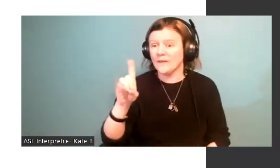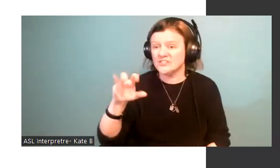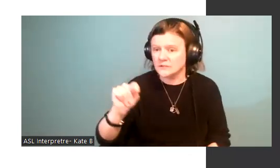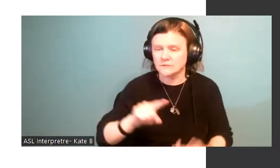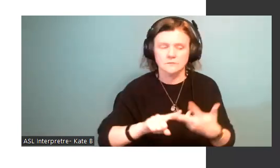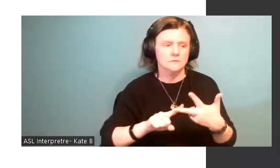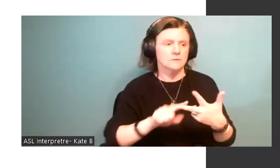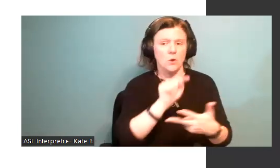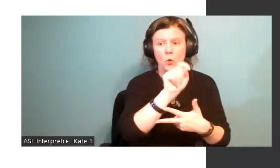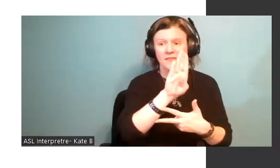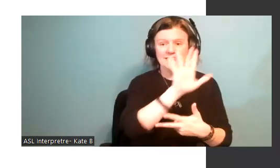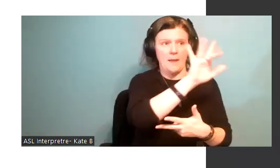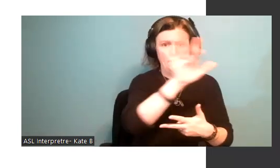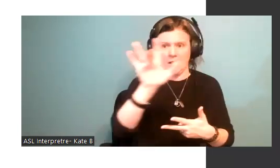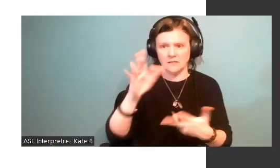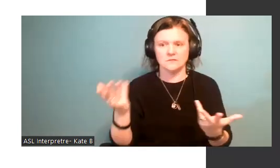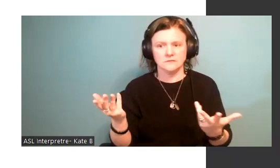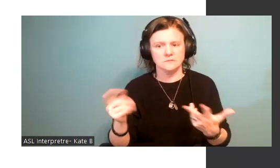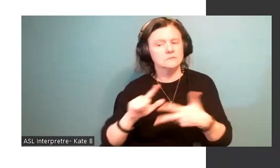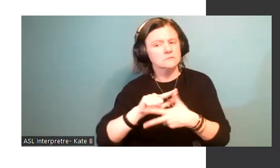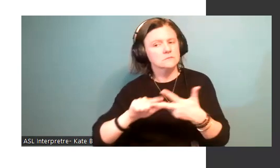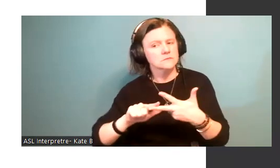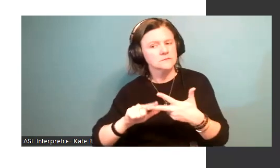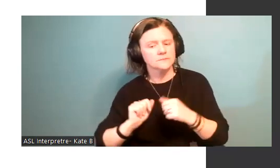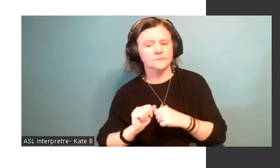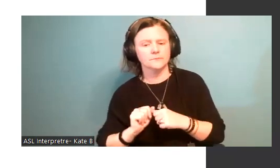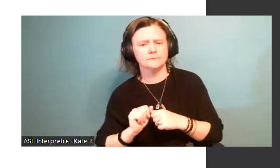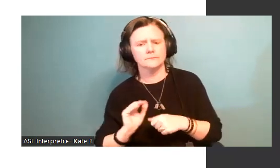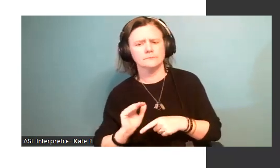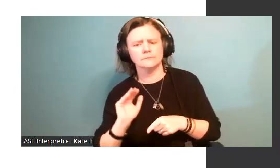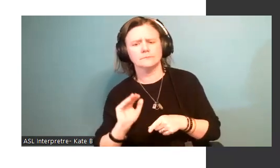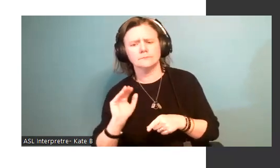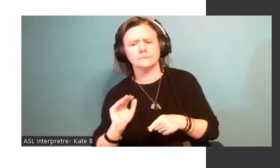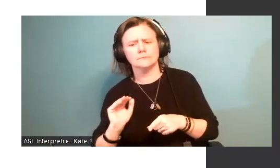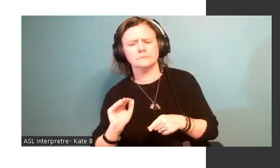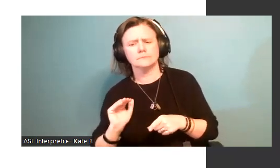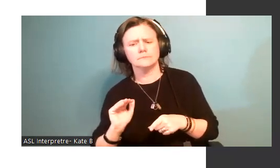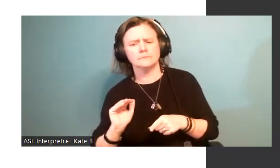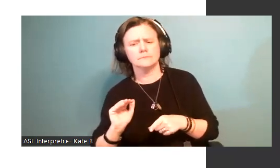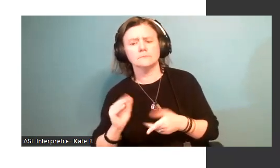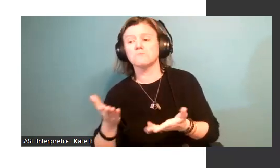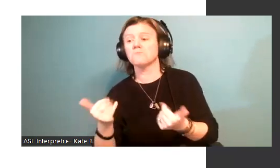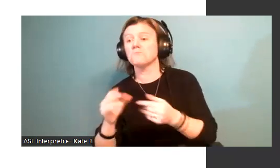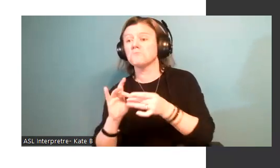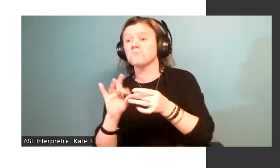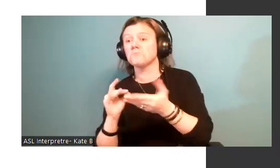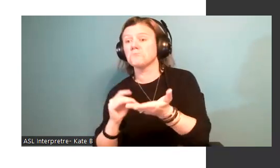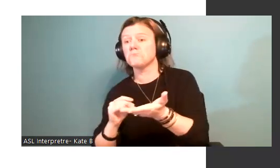is best when it is used or when you don't have the element you need like in a widget, like the